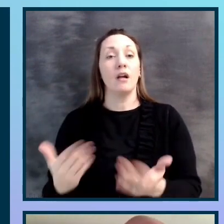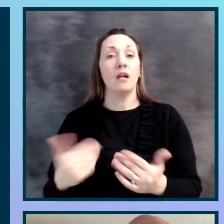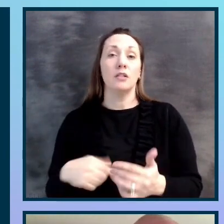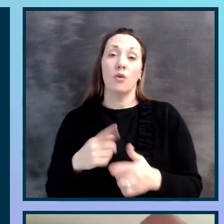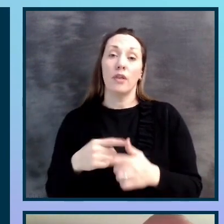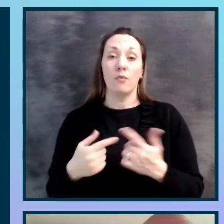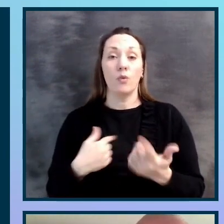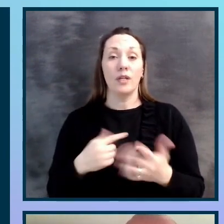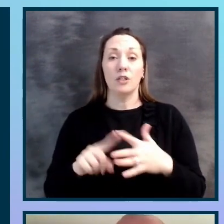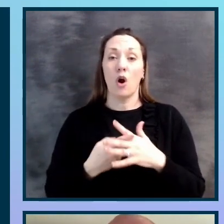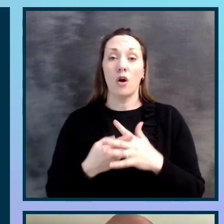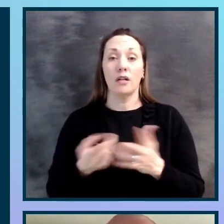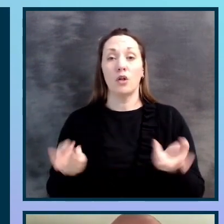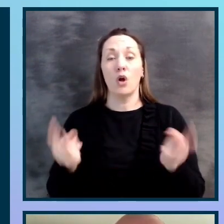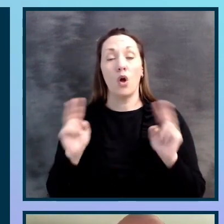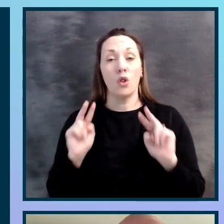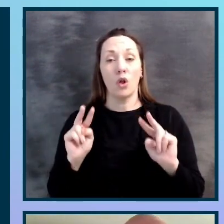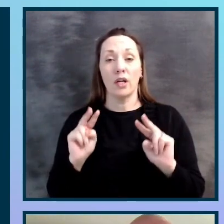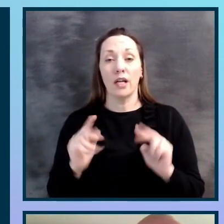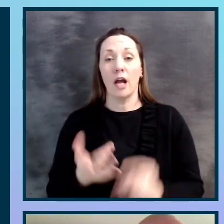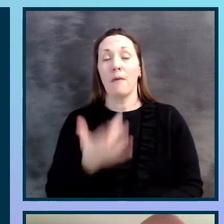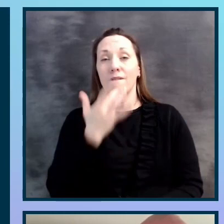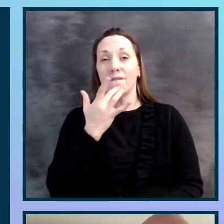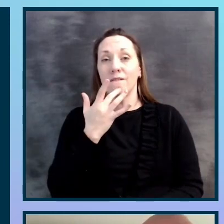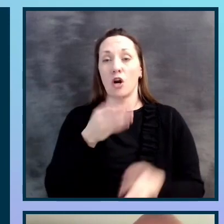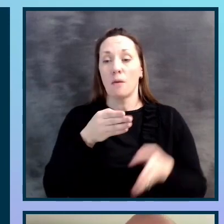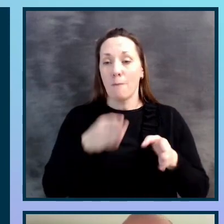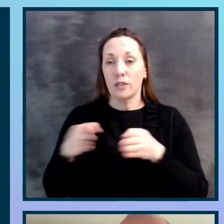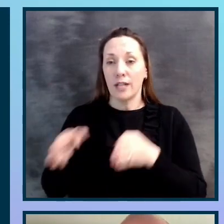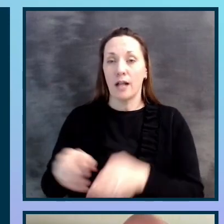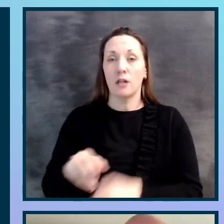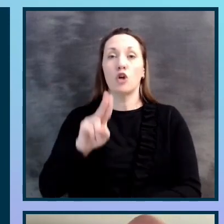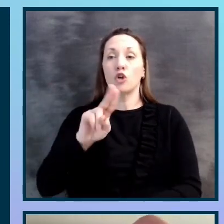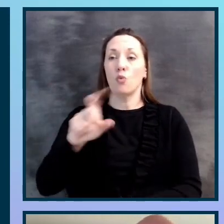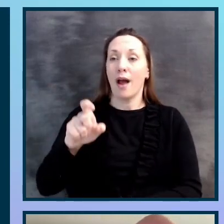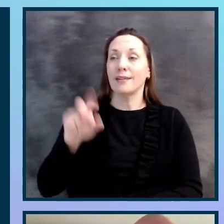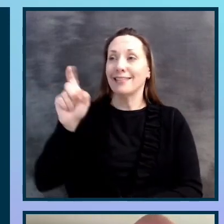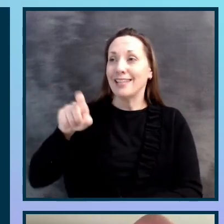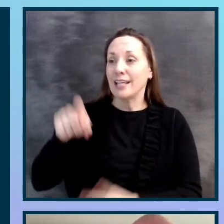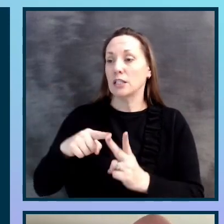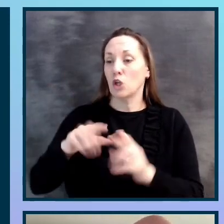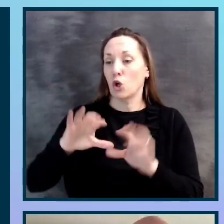you know, looking at preferred modalities, UX needs groups, preferences,